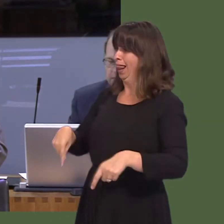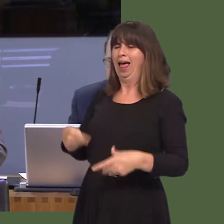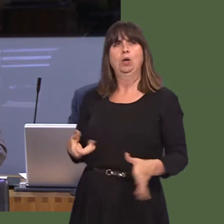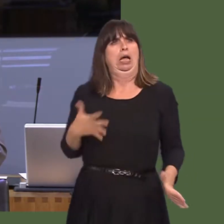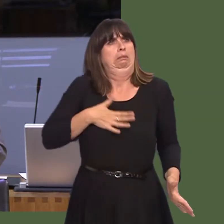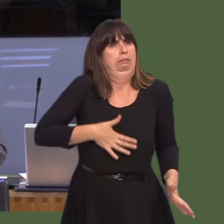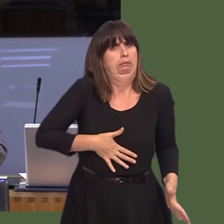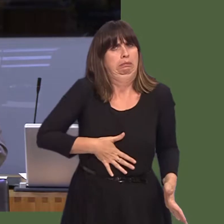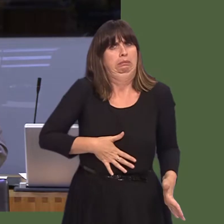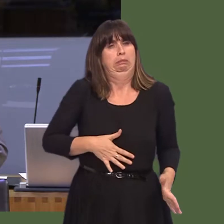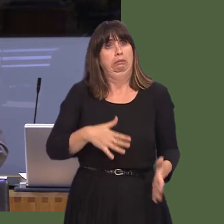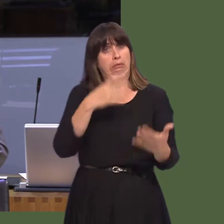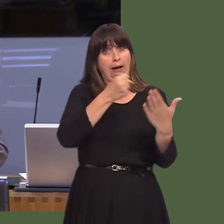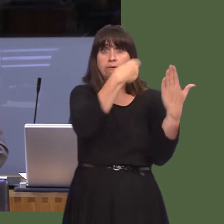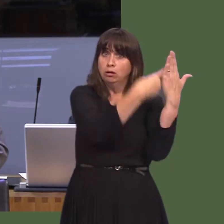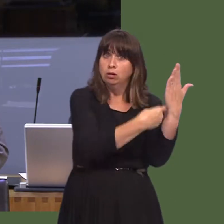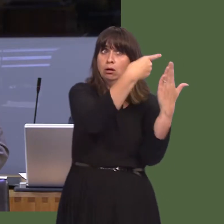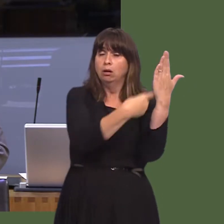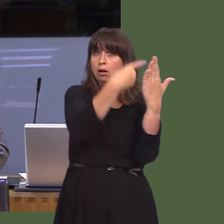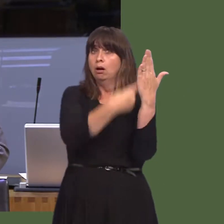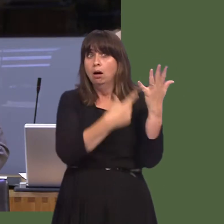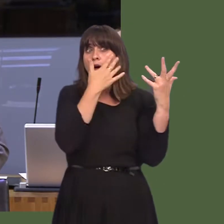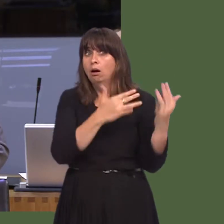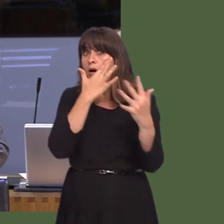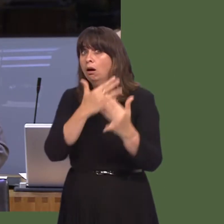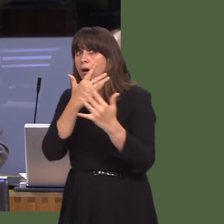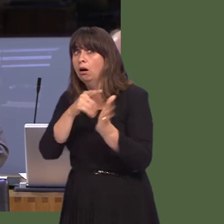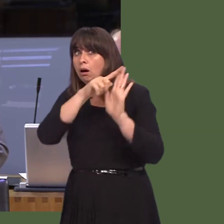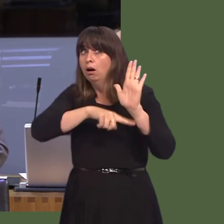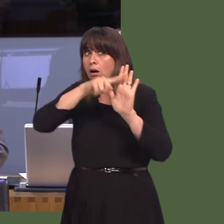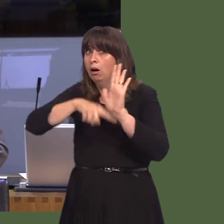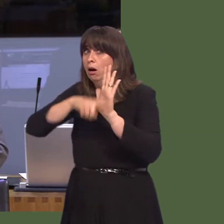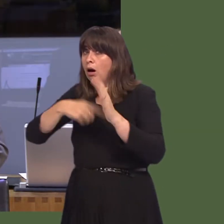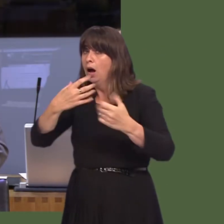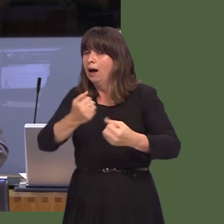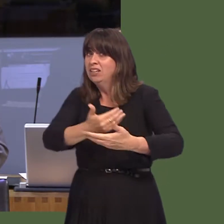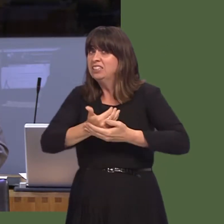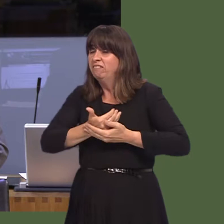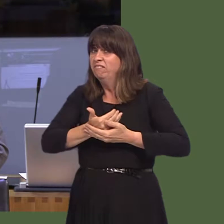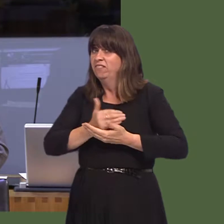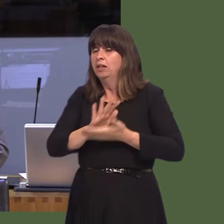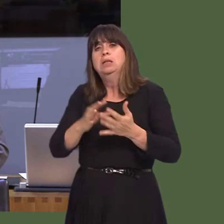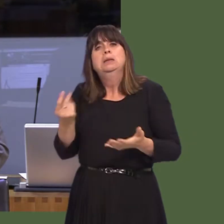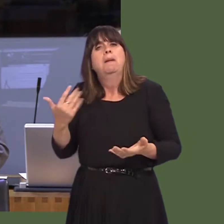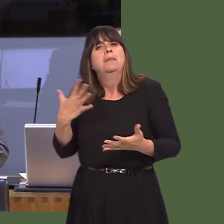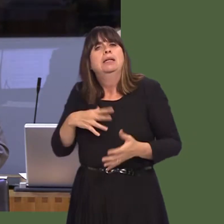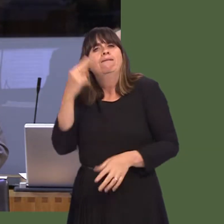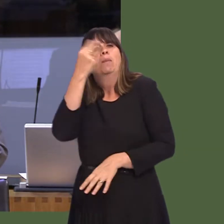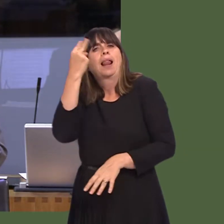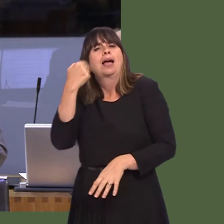How confident are you that the regulations, and in particular the services you commission, do have the safeguards in place so that people who do need guide dogs, and other companion